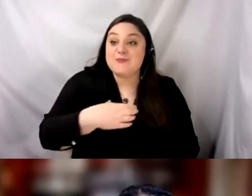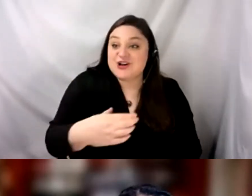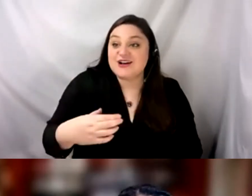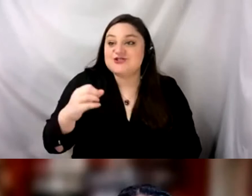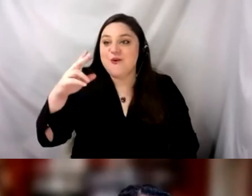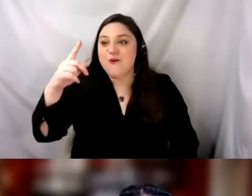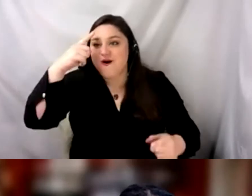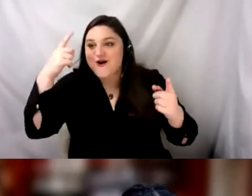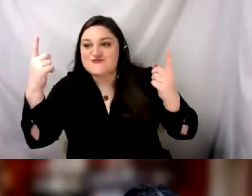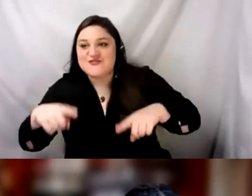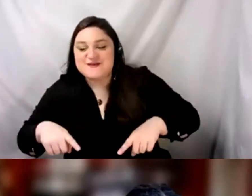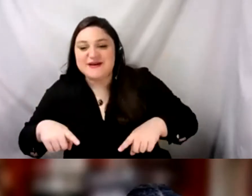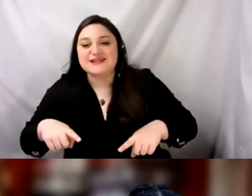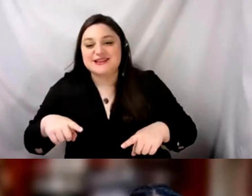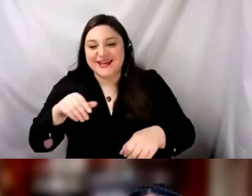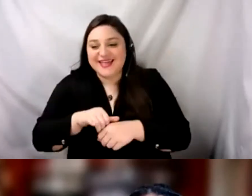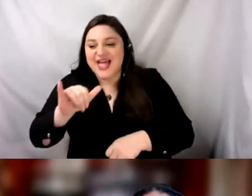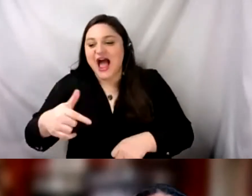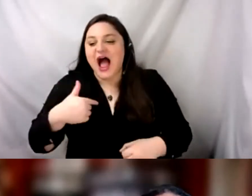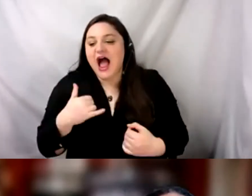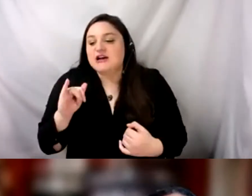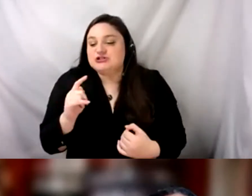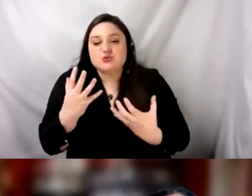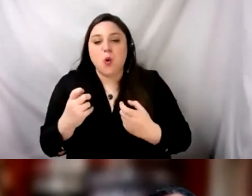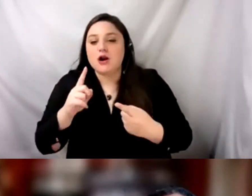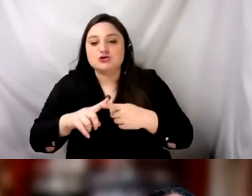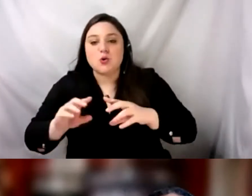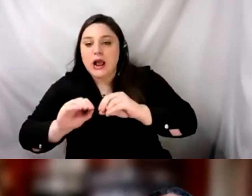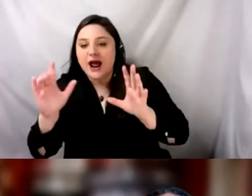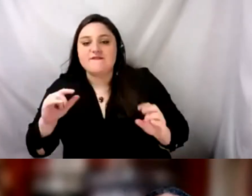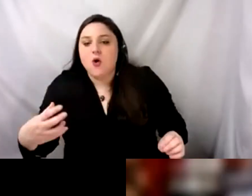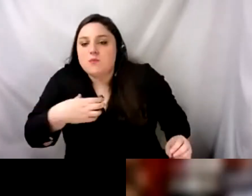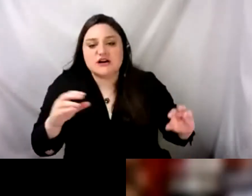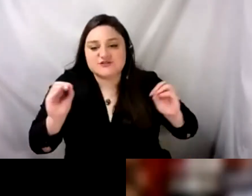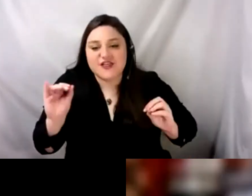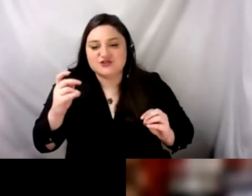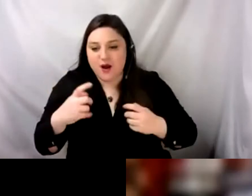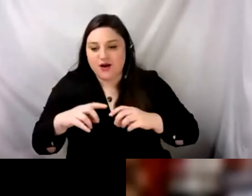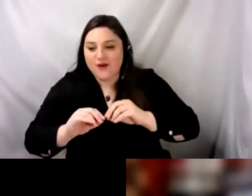mostly interested in getting clarity *** STOPPED HERE so thank you for that. CANDACE: Thank you Morgan. I'll pass it to ?? check name